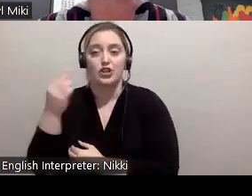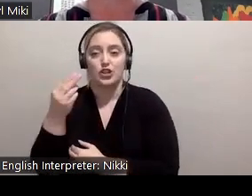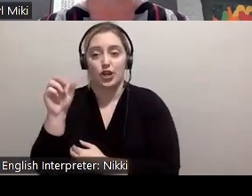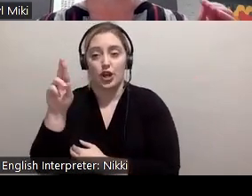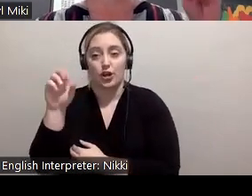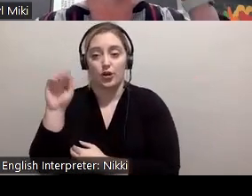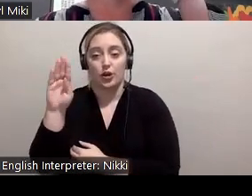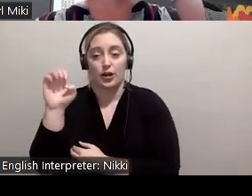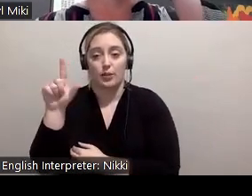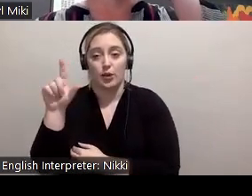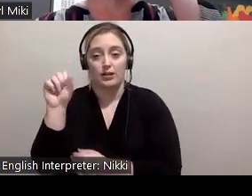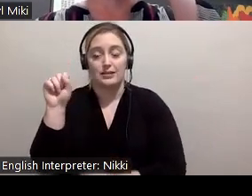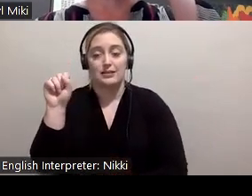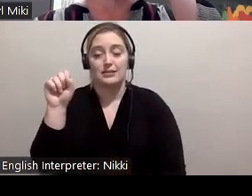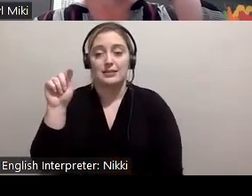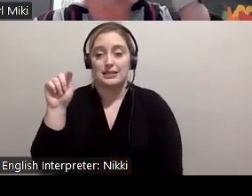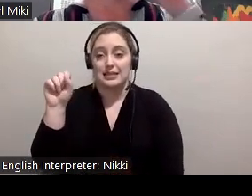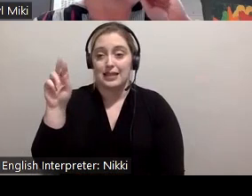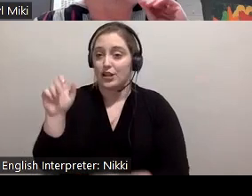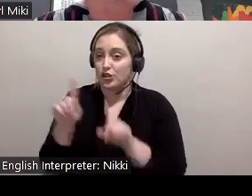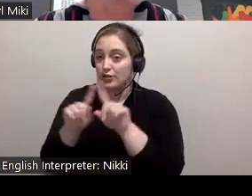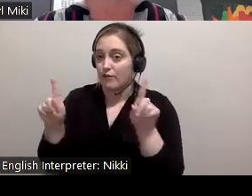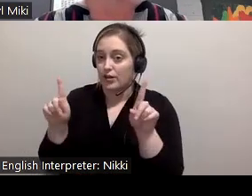absolutely you can you can apply. If you're a foundation